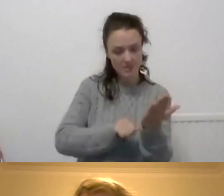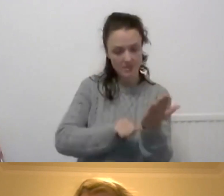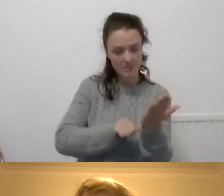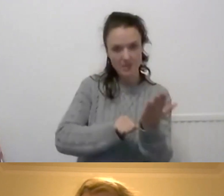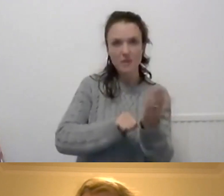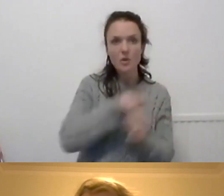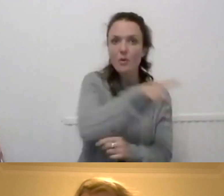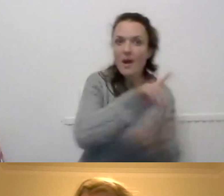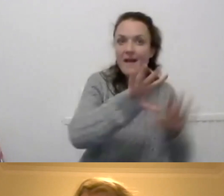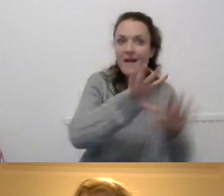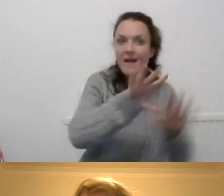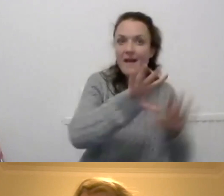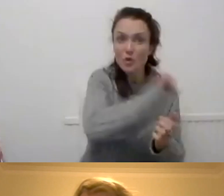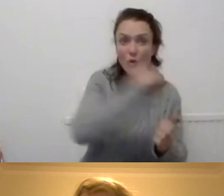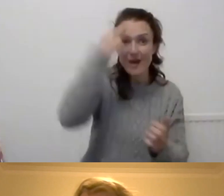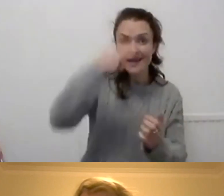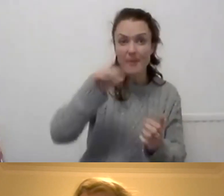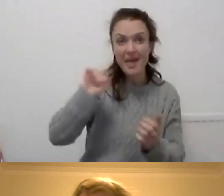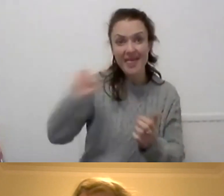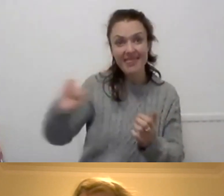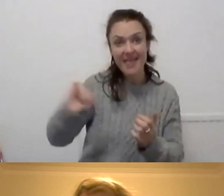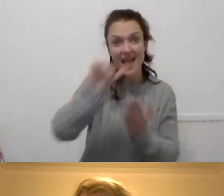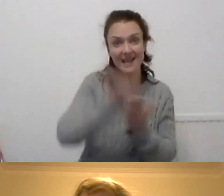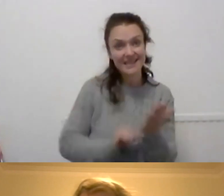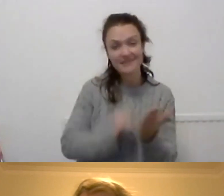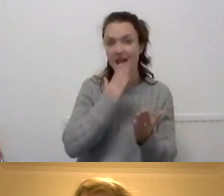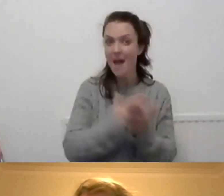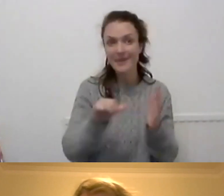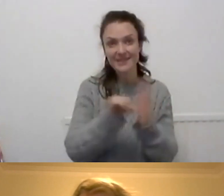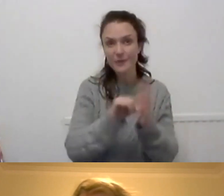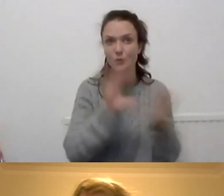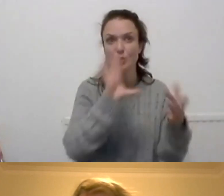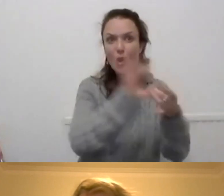we have a homeless population, we have a, you know, we have a population all registered with